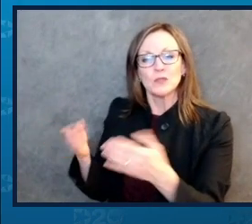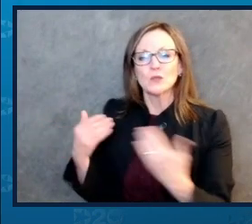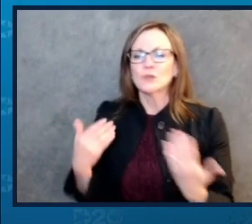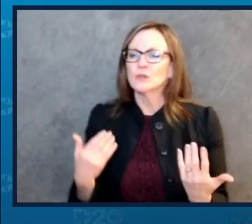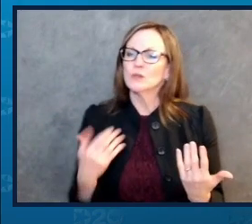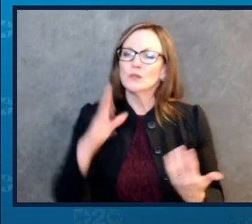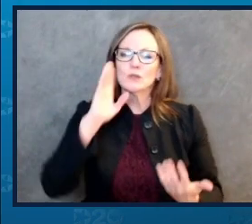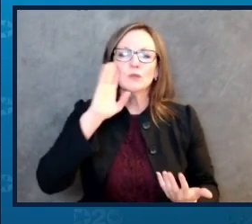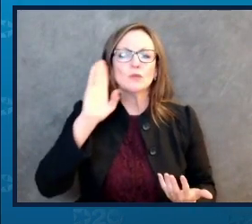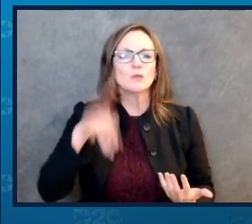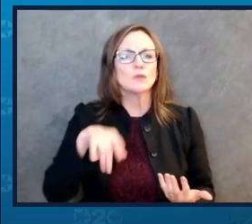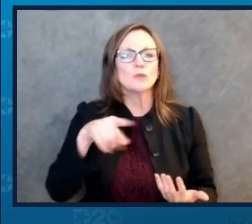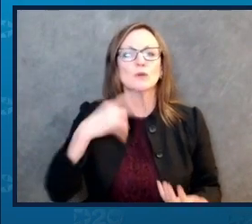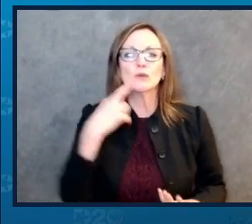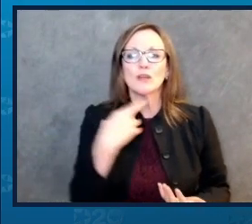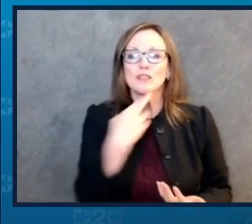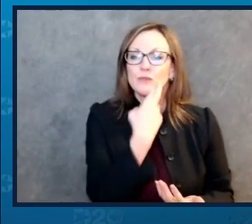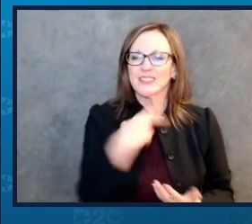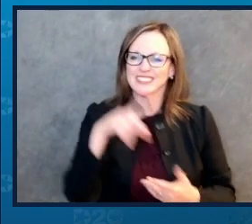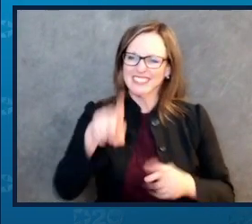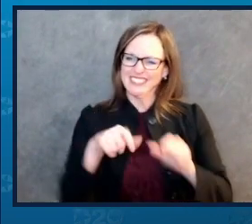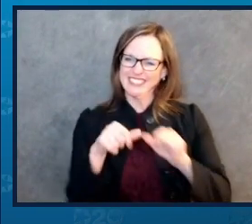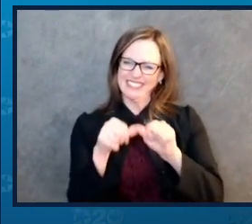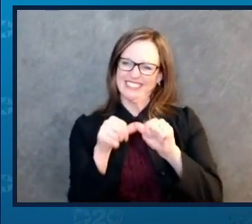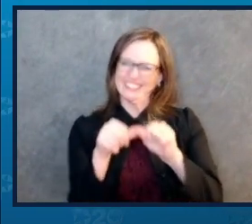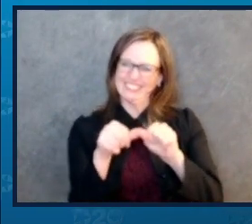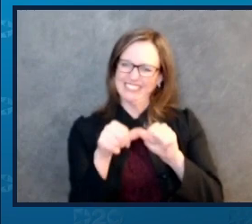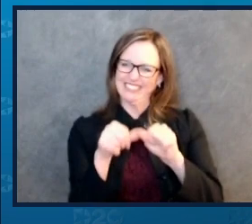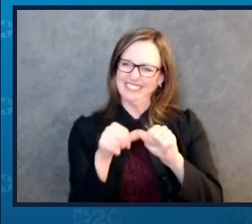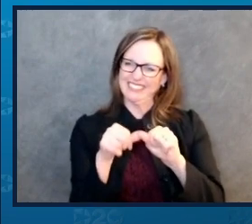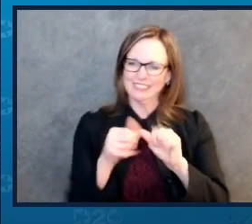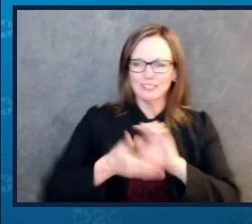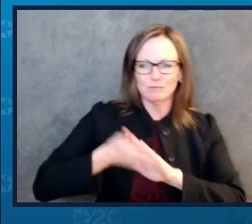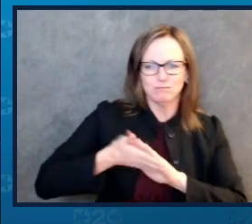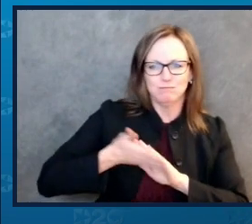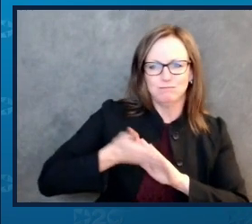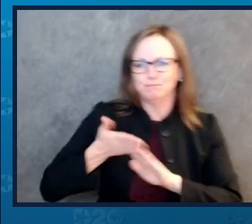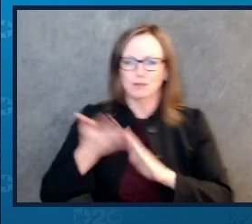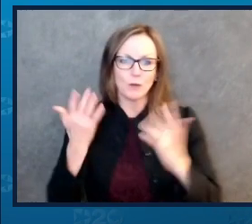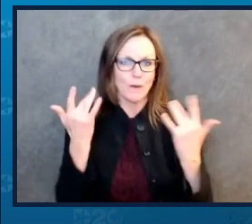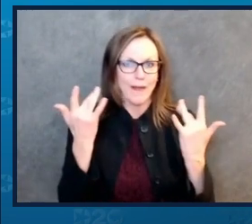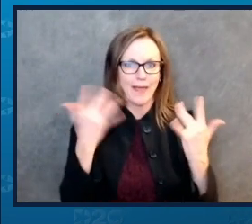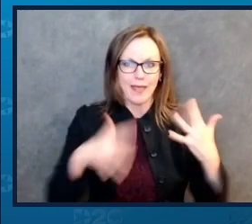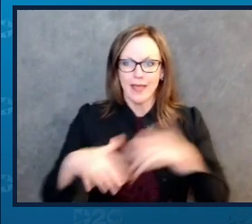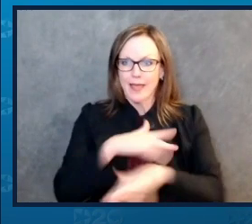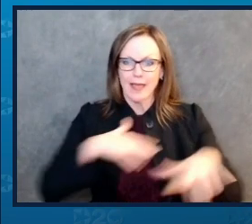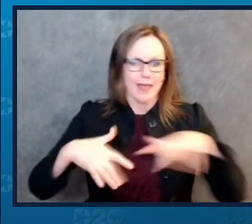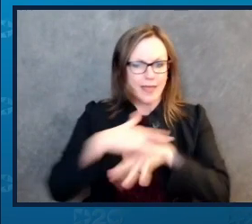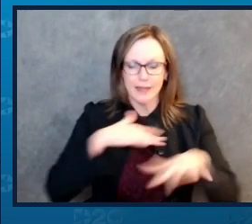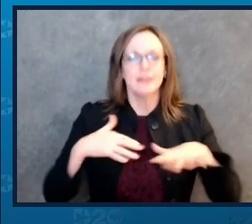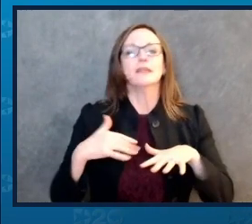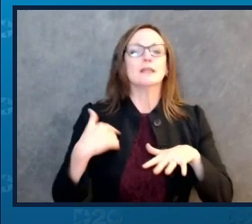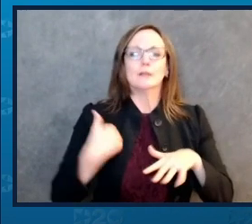BABIES AND FAMILIES AND CROWDS OUTSIDE, WAITING TO GET WRIN, IT WAS PRETTY EXCITING.